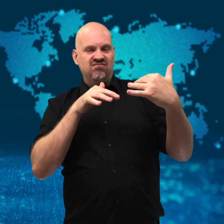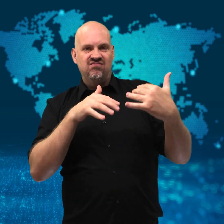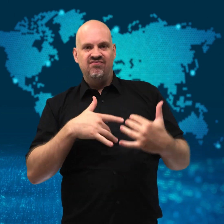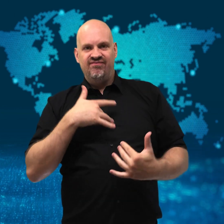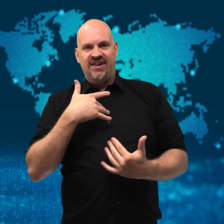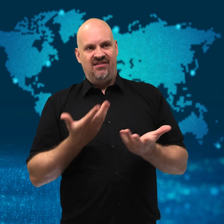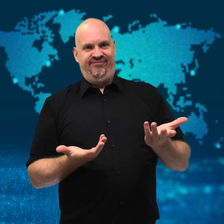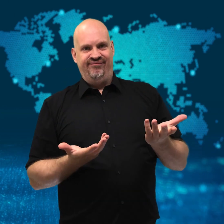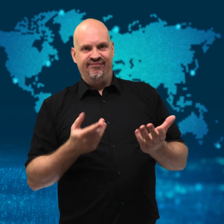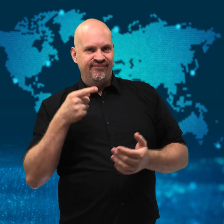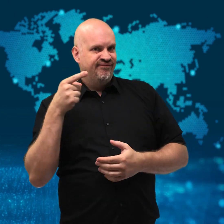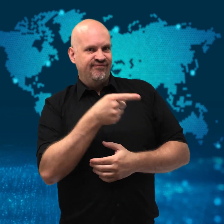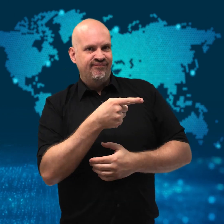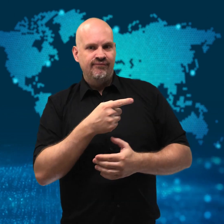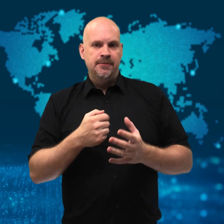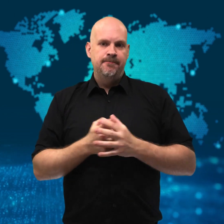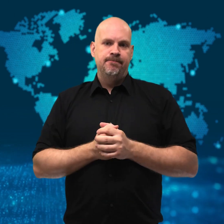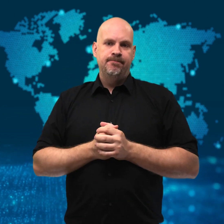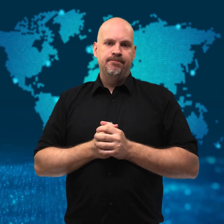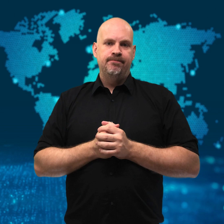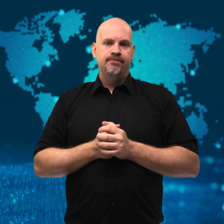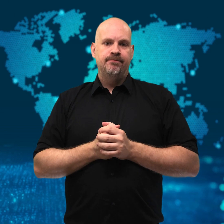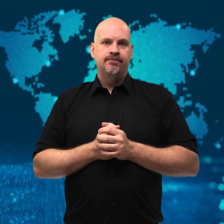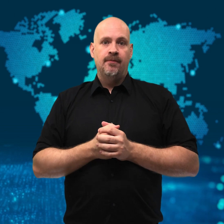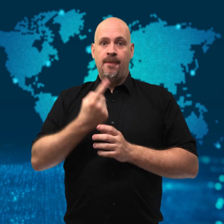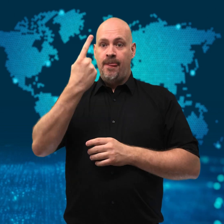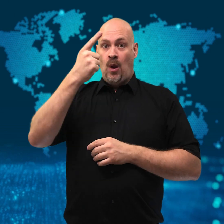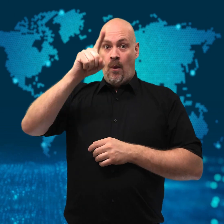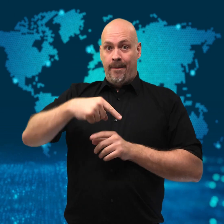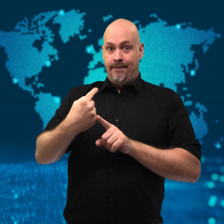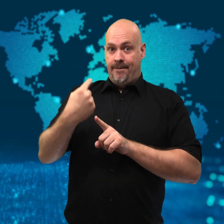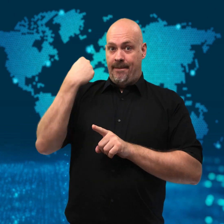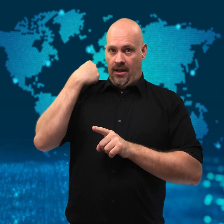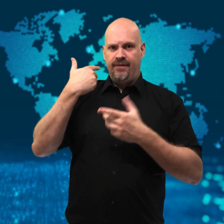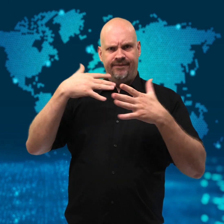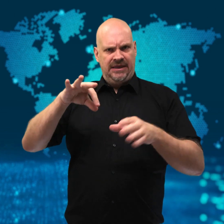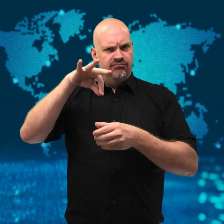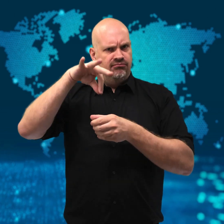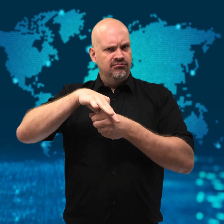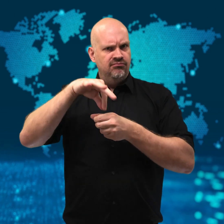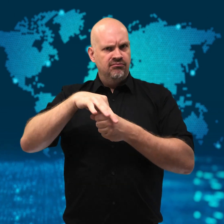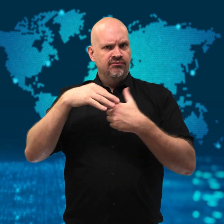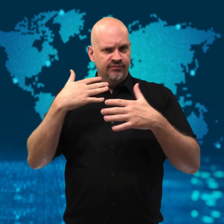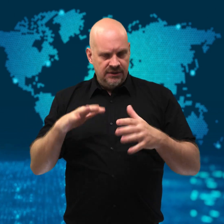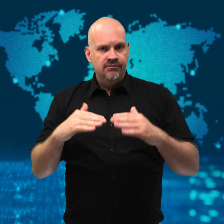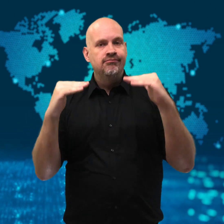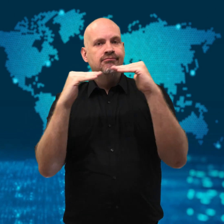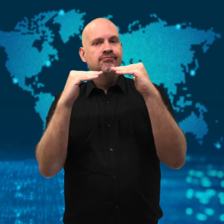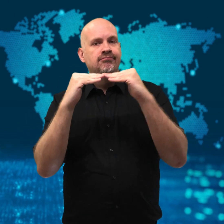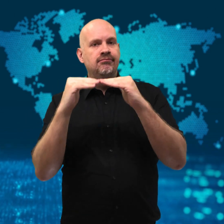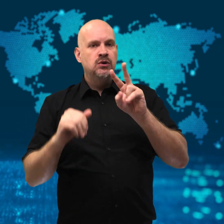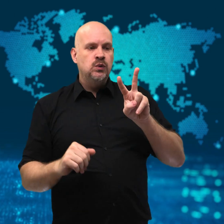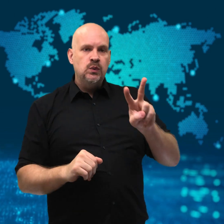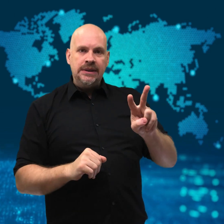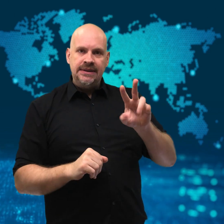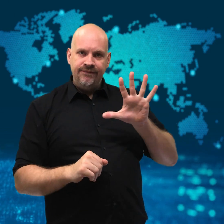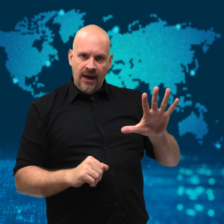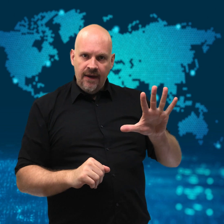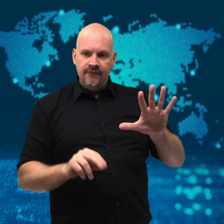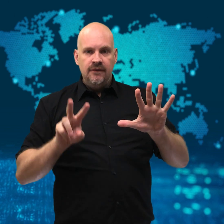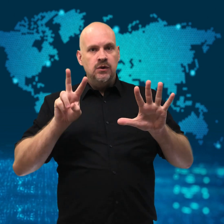An independent MP who won the last seat chose to go with Mata’afa,